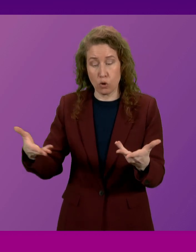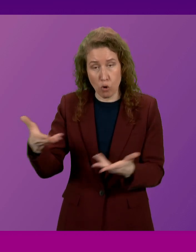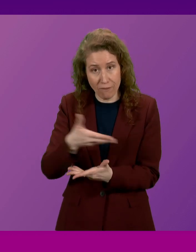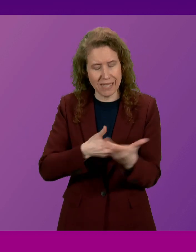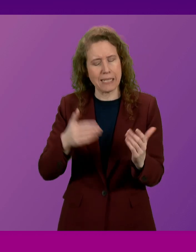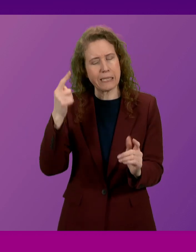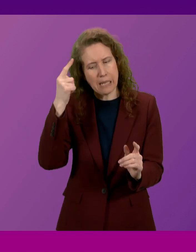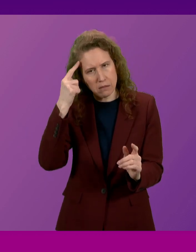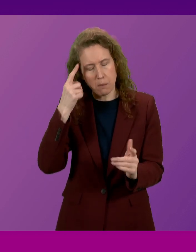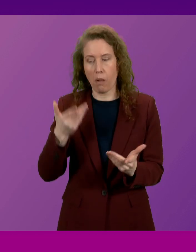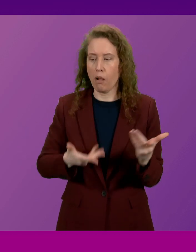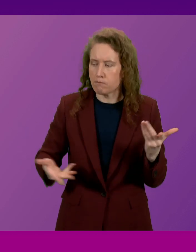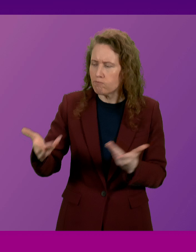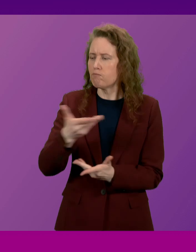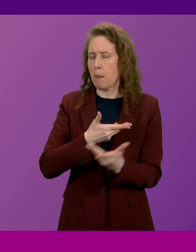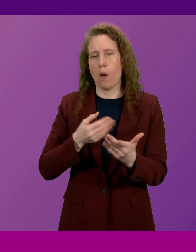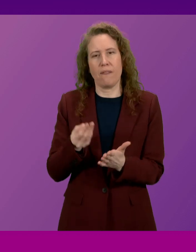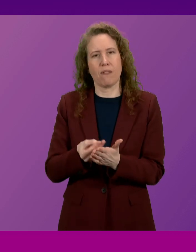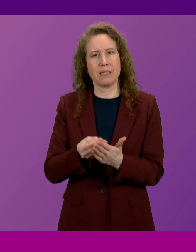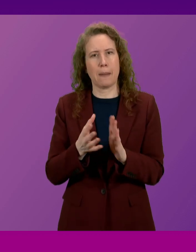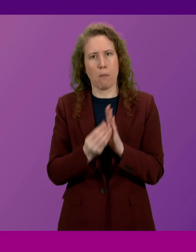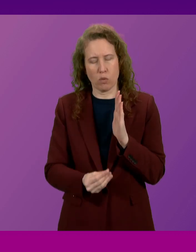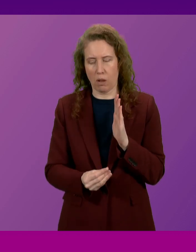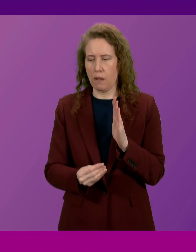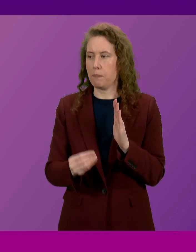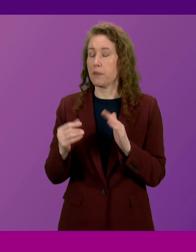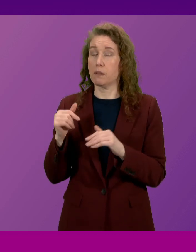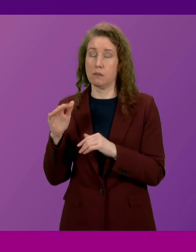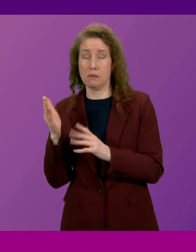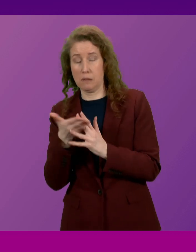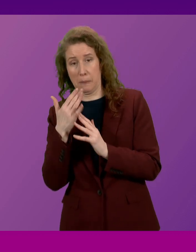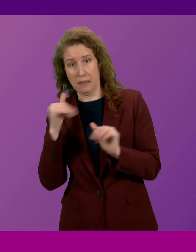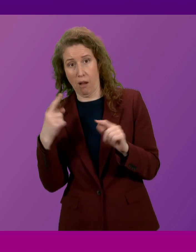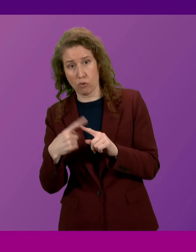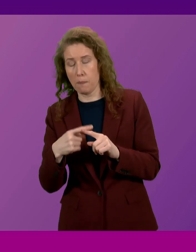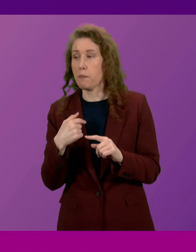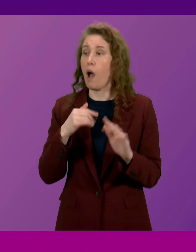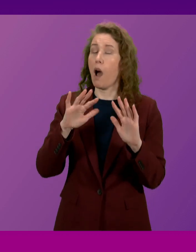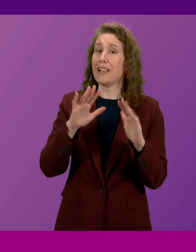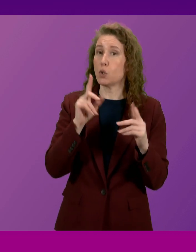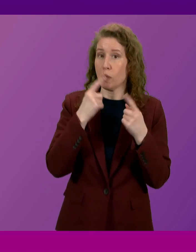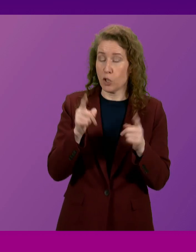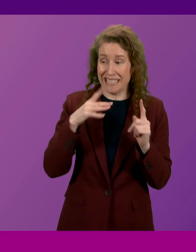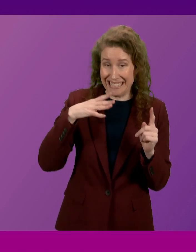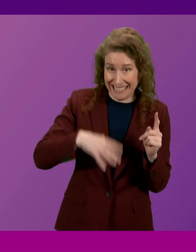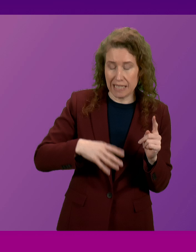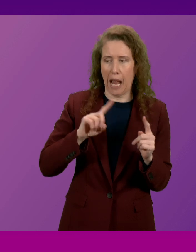the current funding model? Our world-leading universities want it, need it and deserve it.